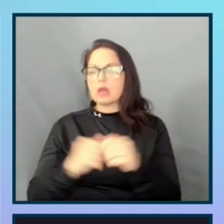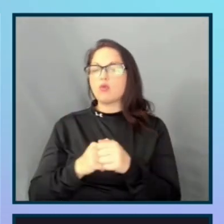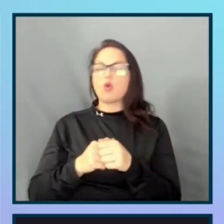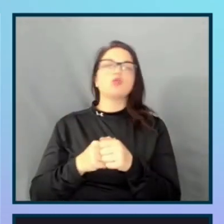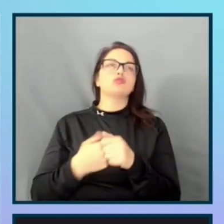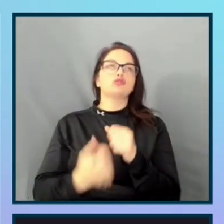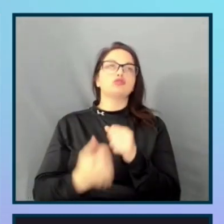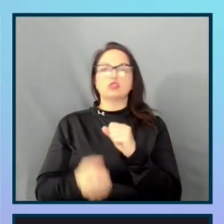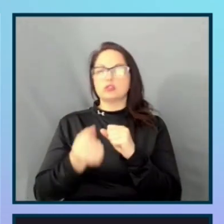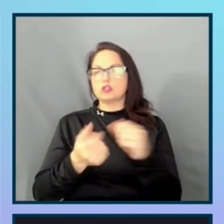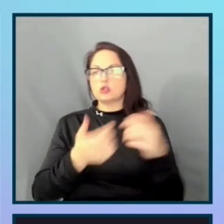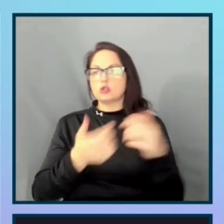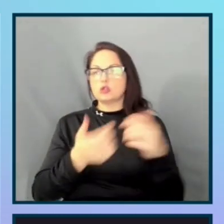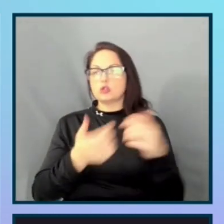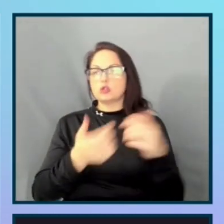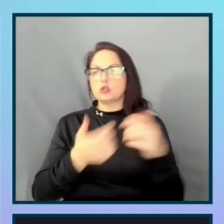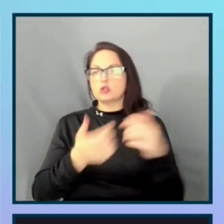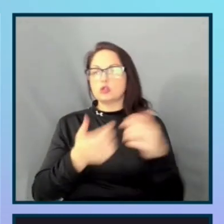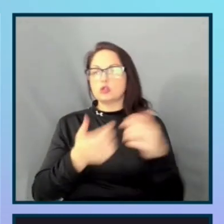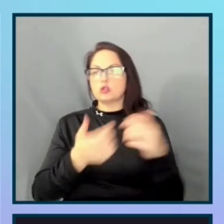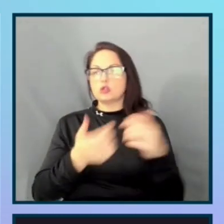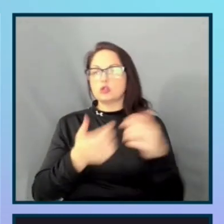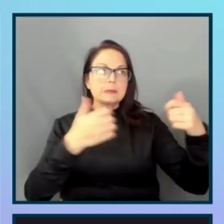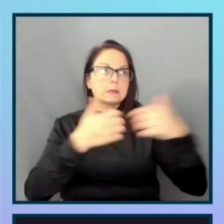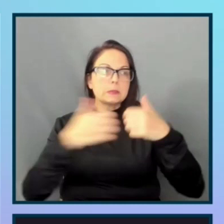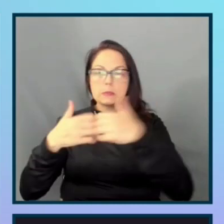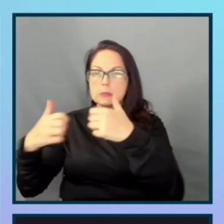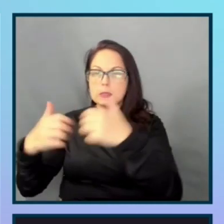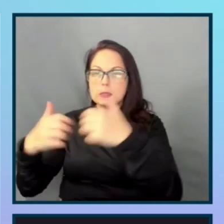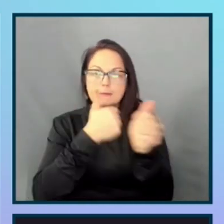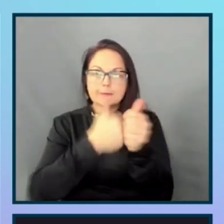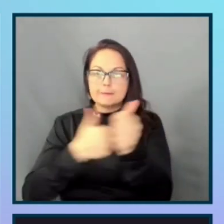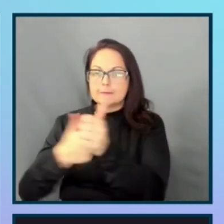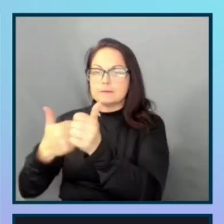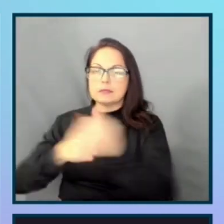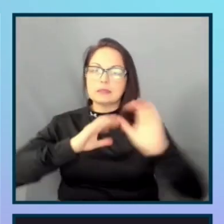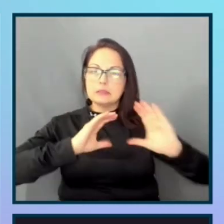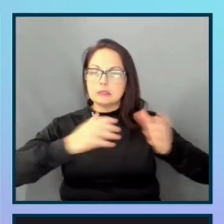So if you are looking for something specific to e-commerce,